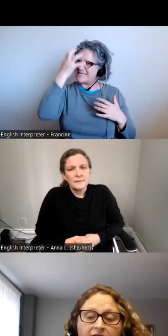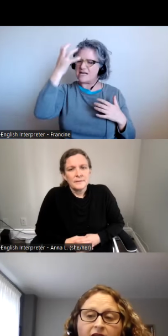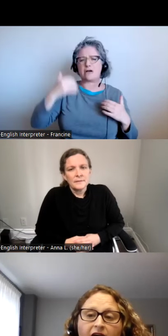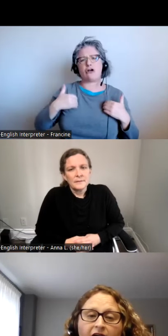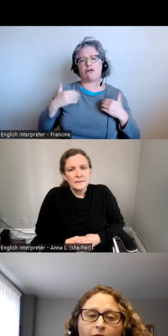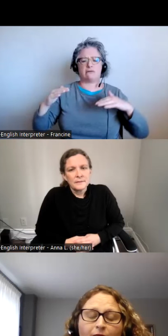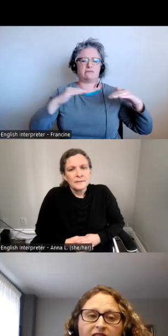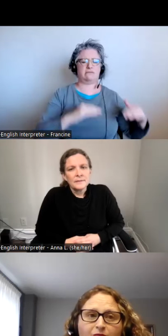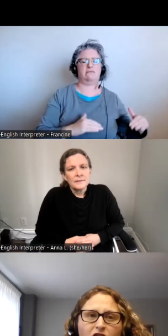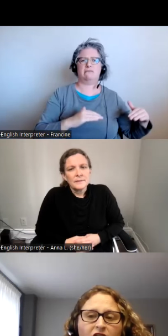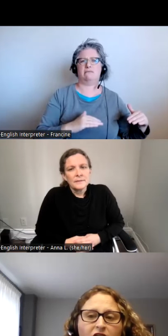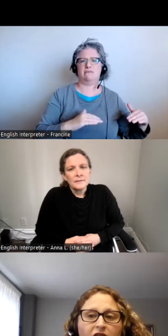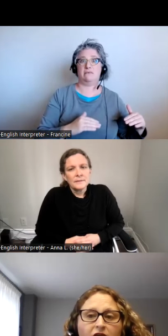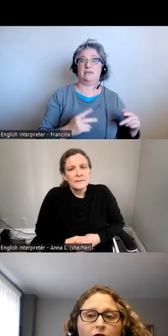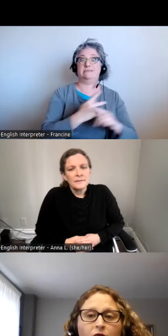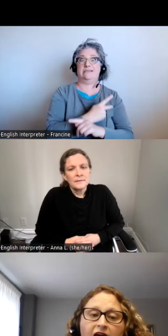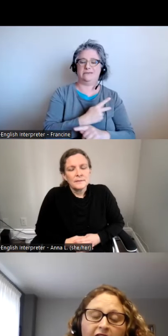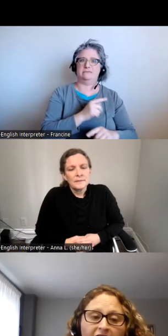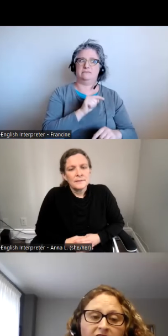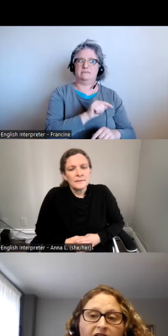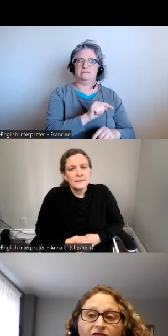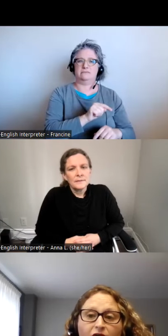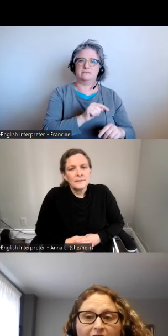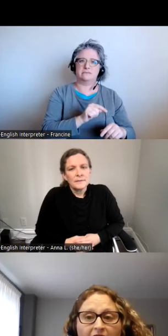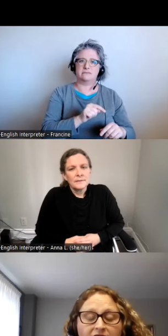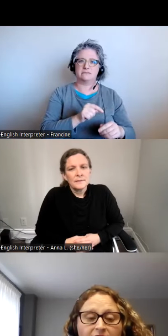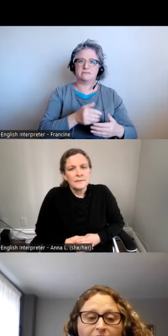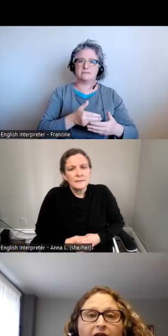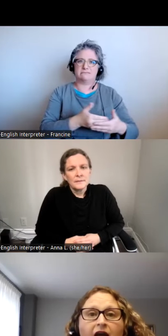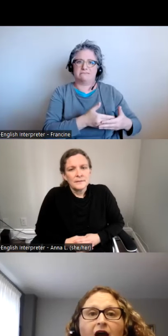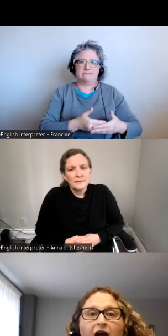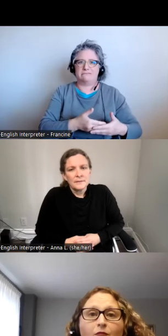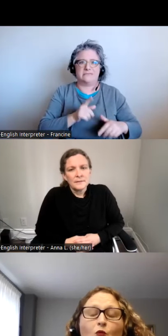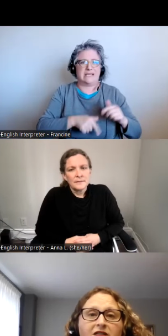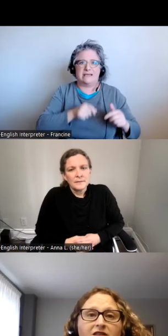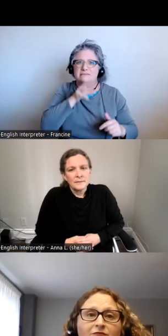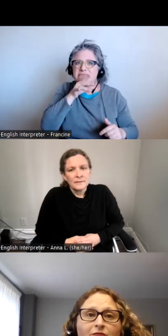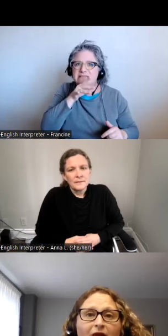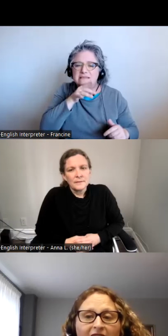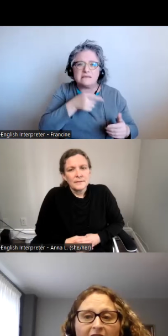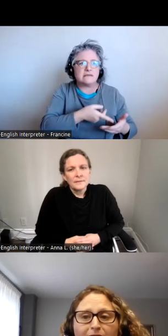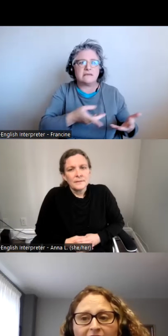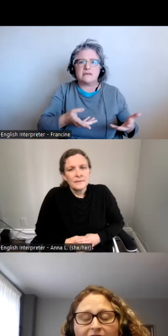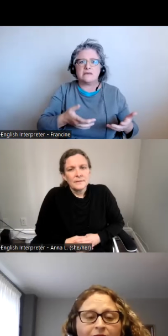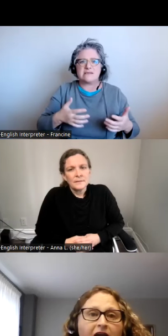side effects that include sore arm, irritability